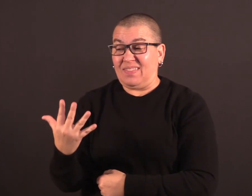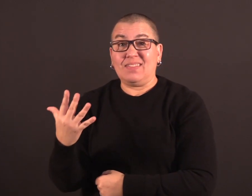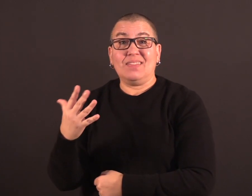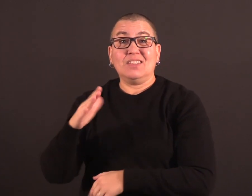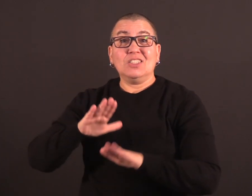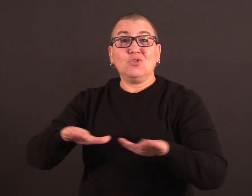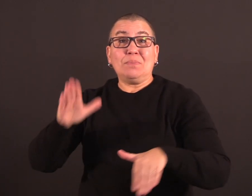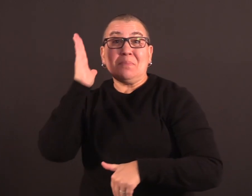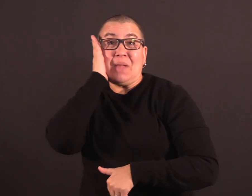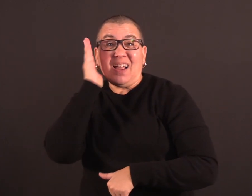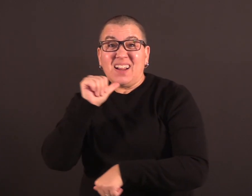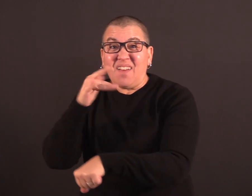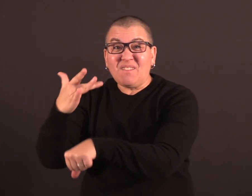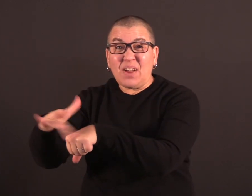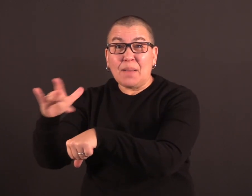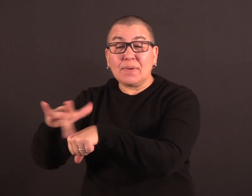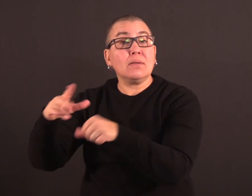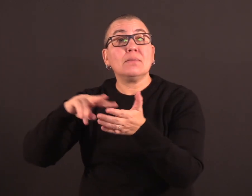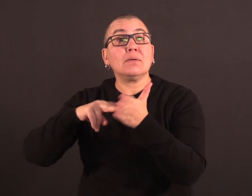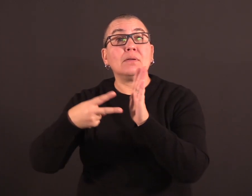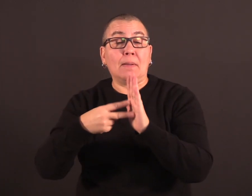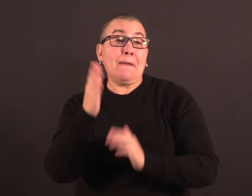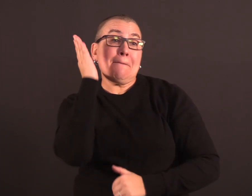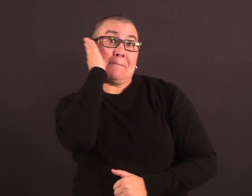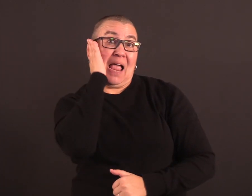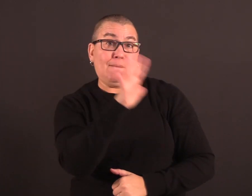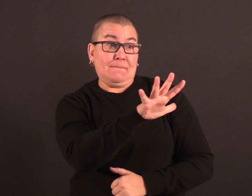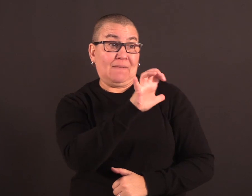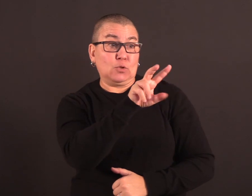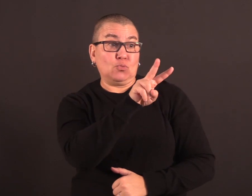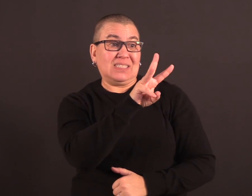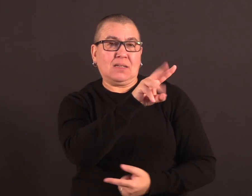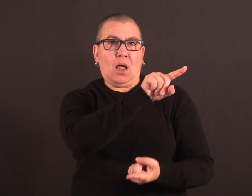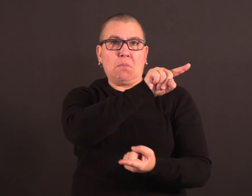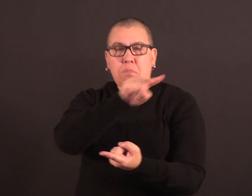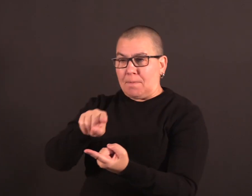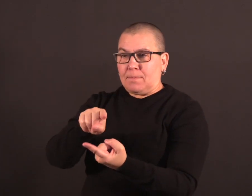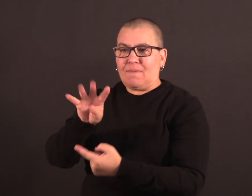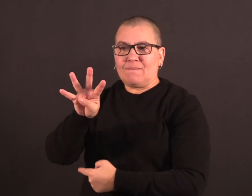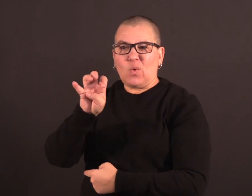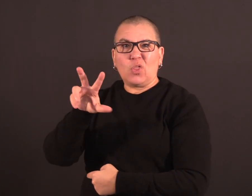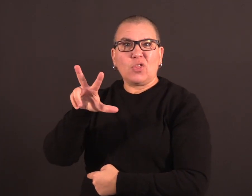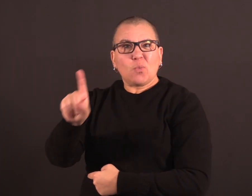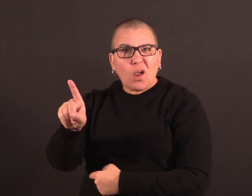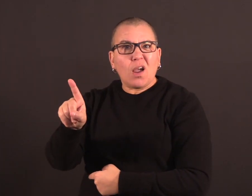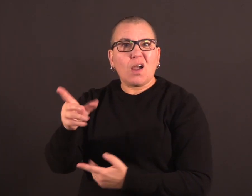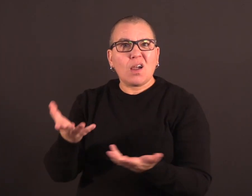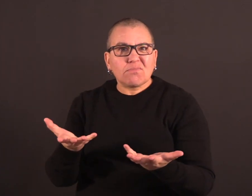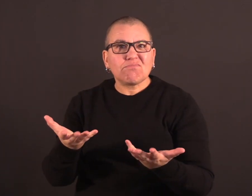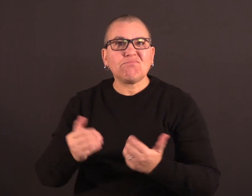state’s hospital beds and includes a loss of over one-fifth of the state’s pediatric beds,